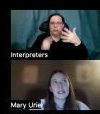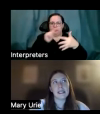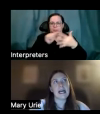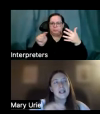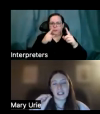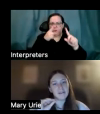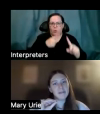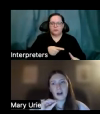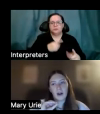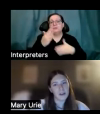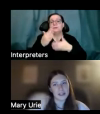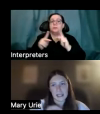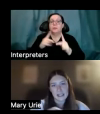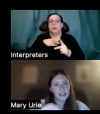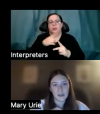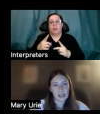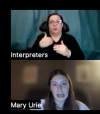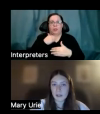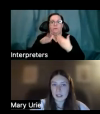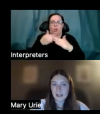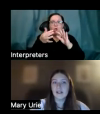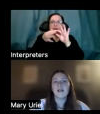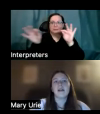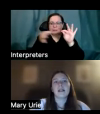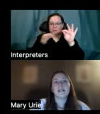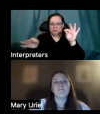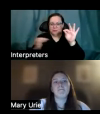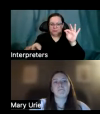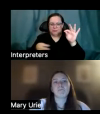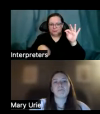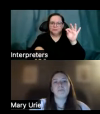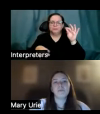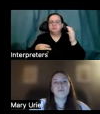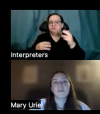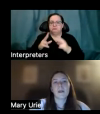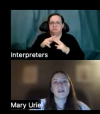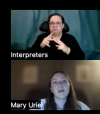like to actually have all the sentences written out. Some